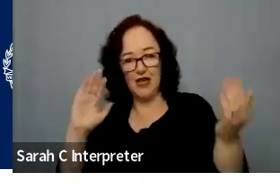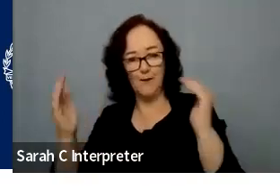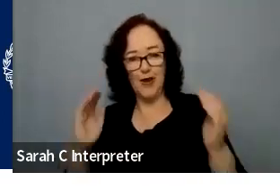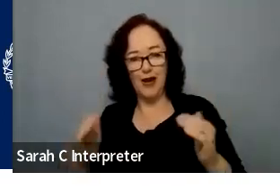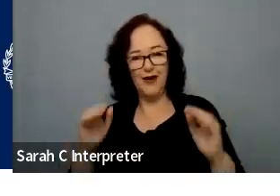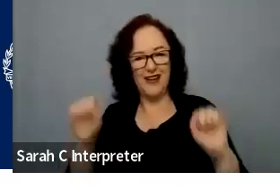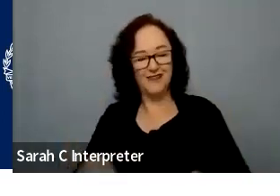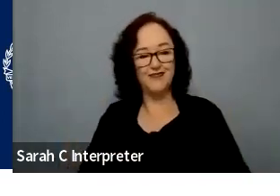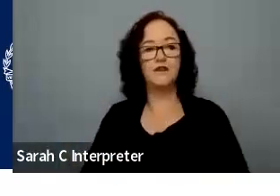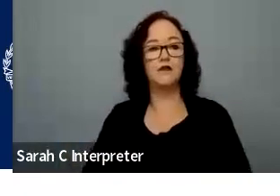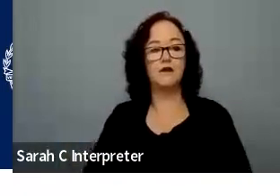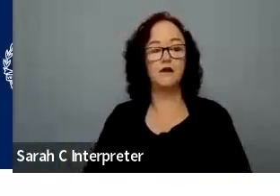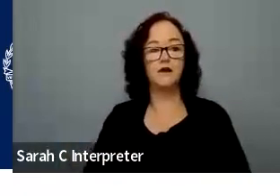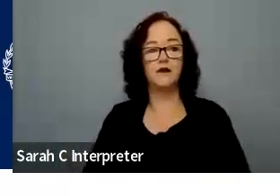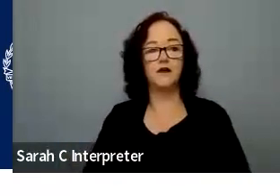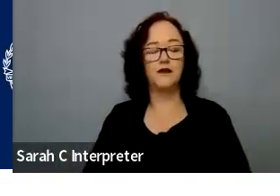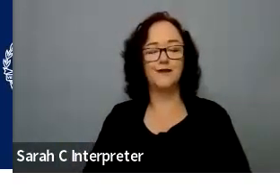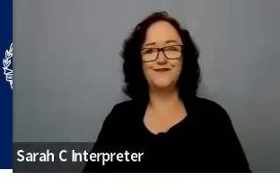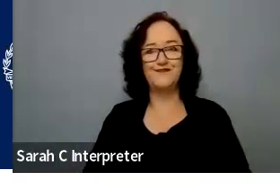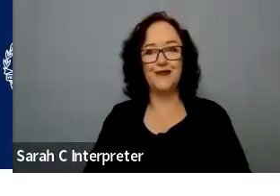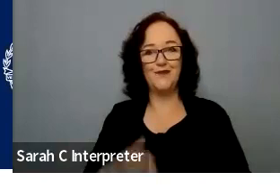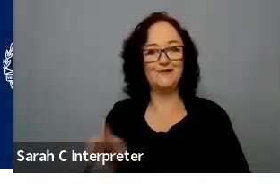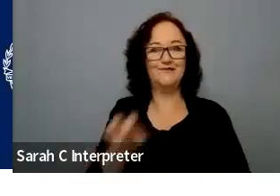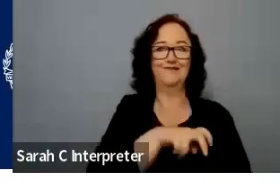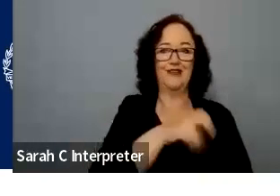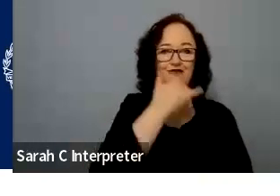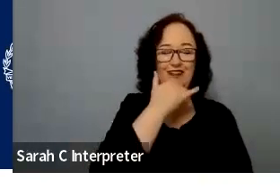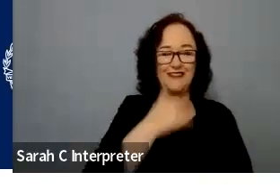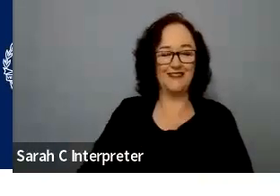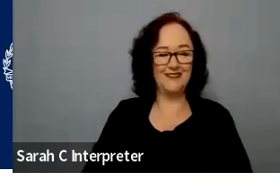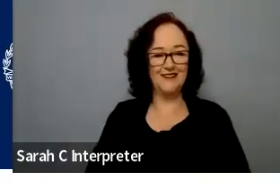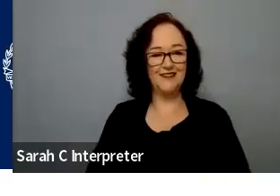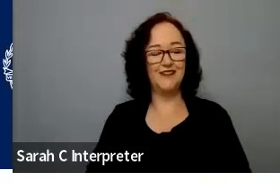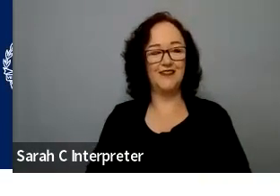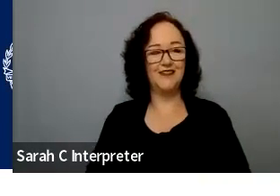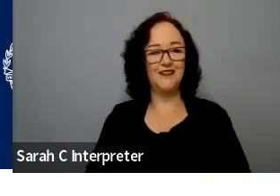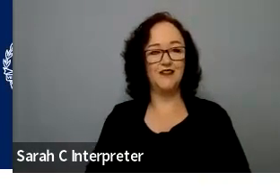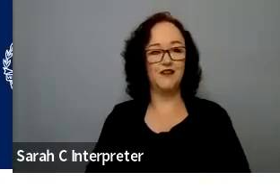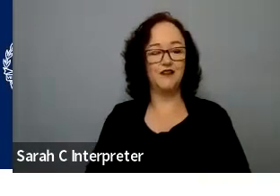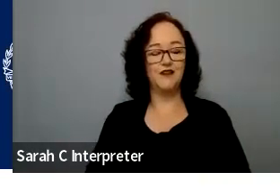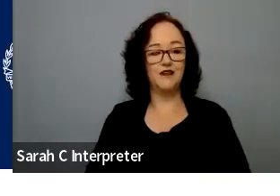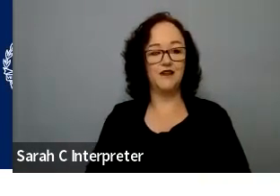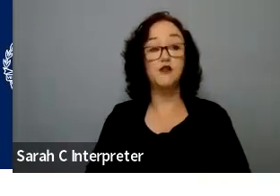It's going backwards again, I don't know why that happens. Okay so of these three scenarios in the